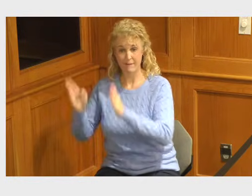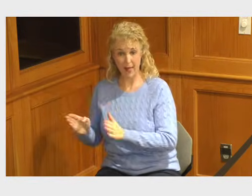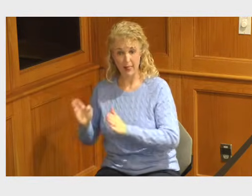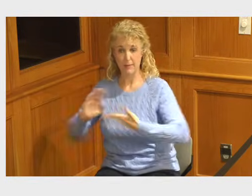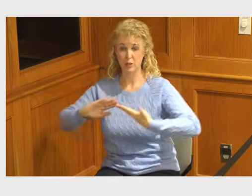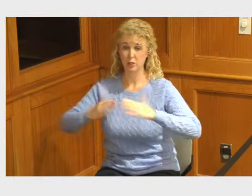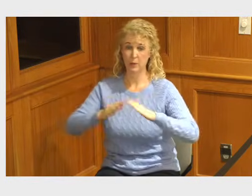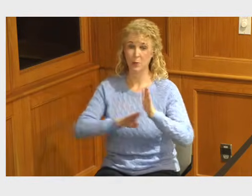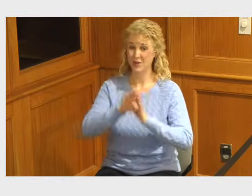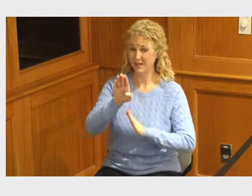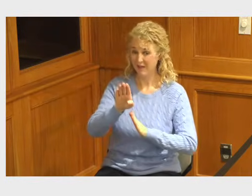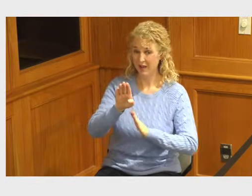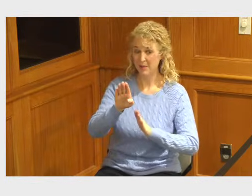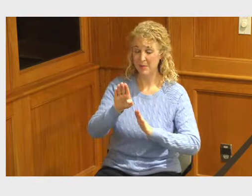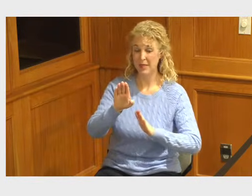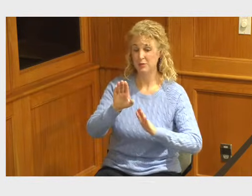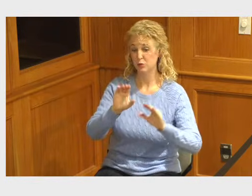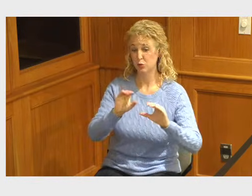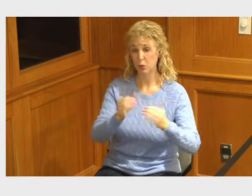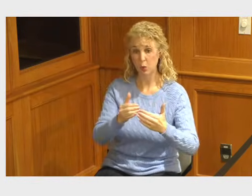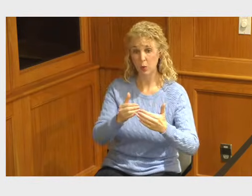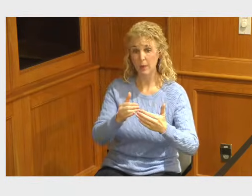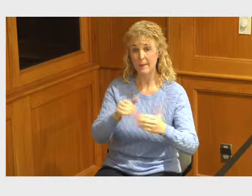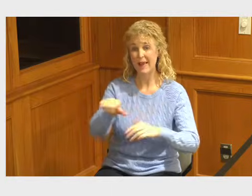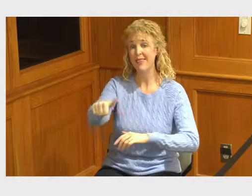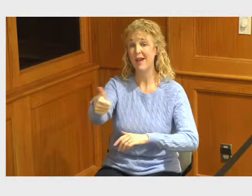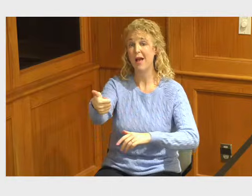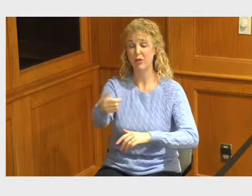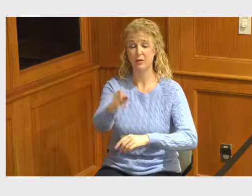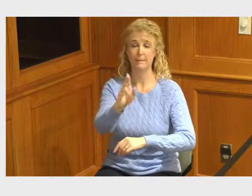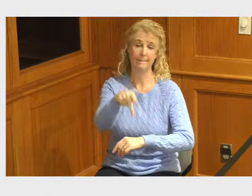development corporations, and we're working with the other funders, the banks, the Philanthropy.